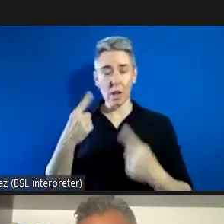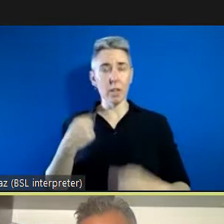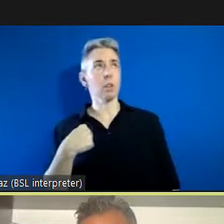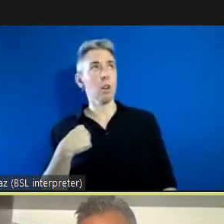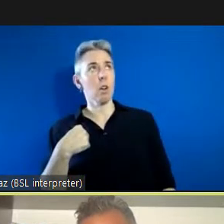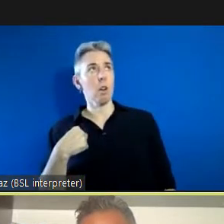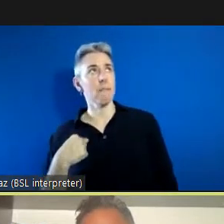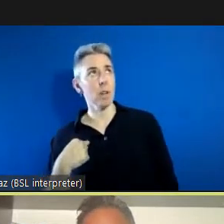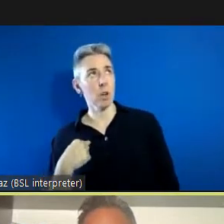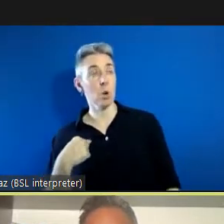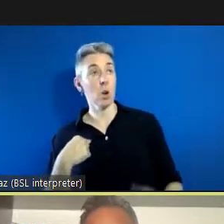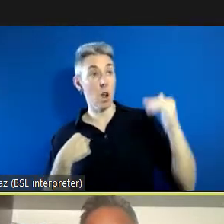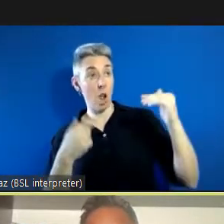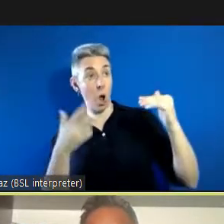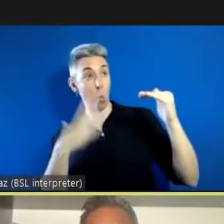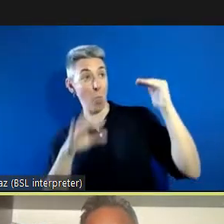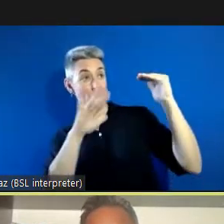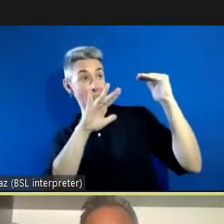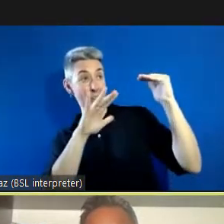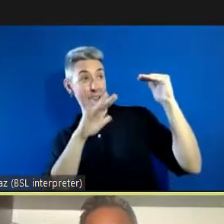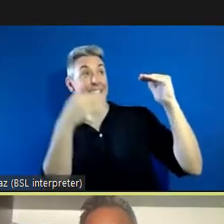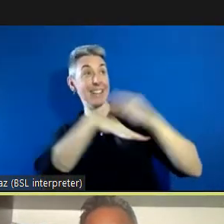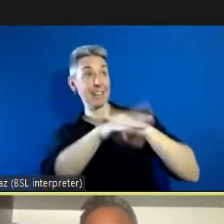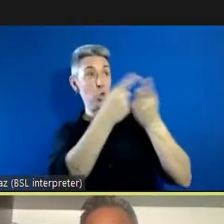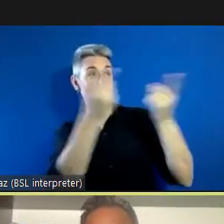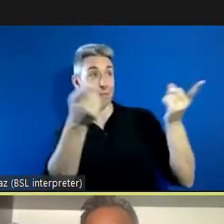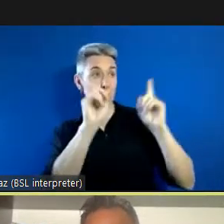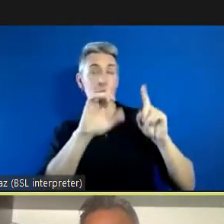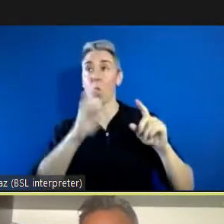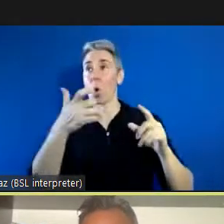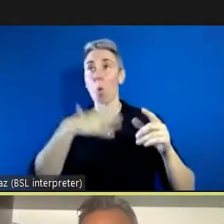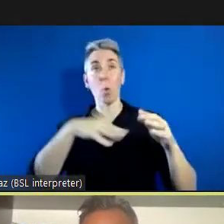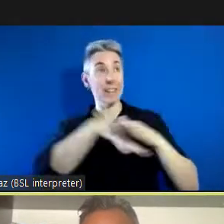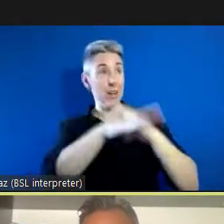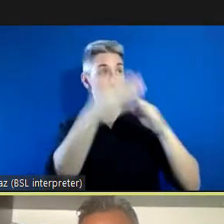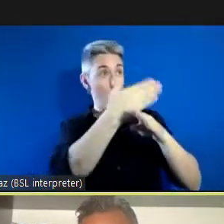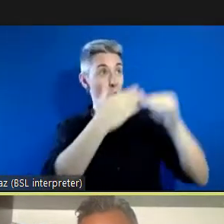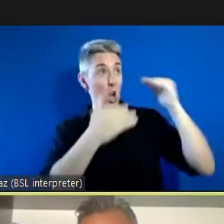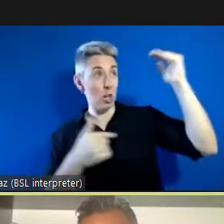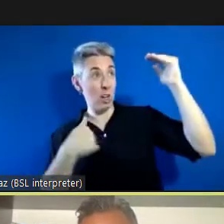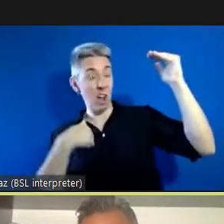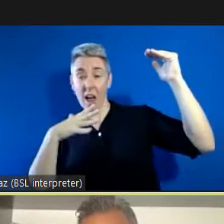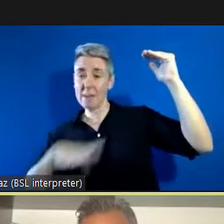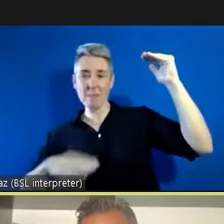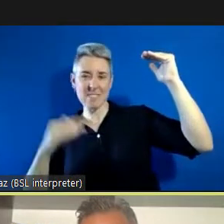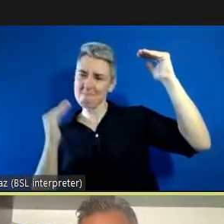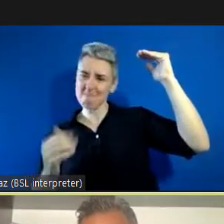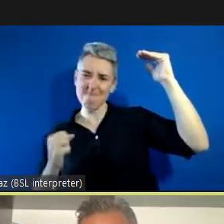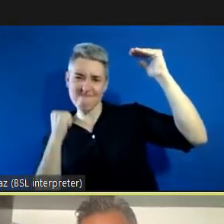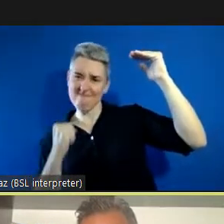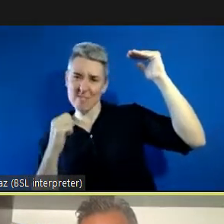to be in higher education or in the workplace, then I promise you are hardwired to share less